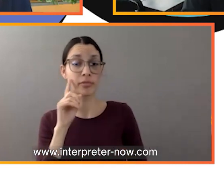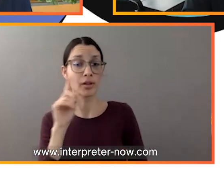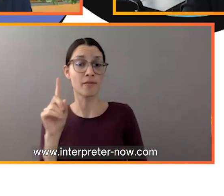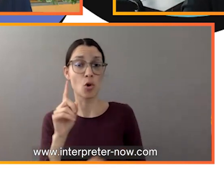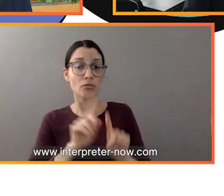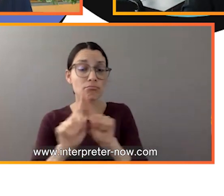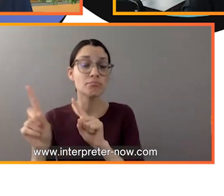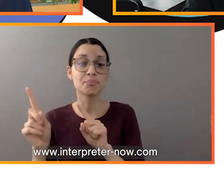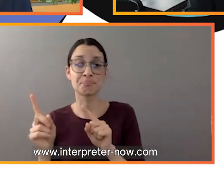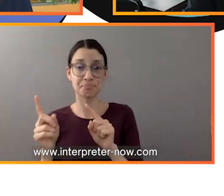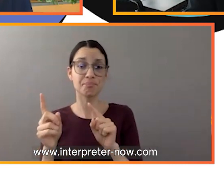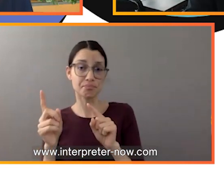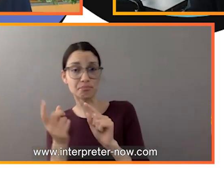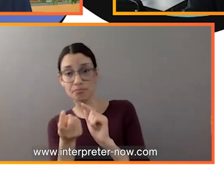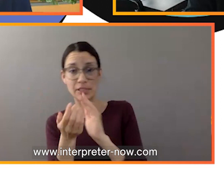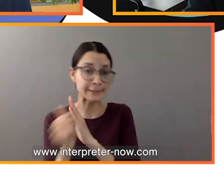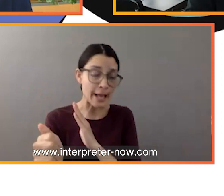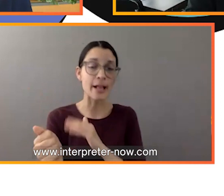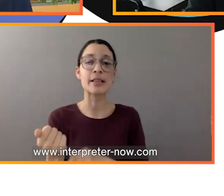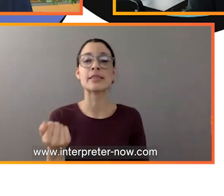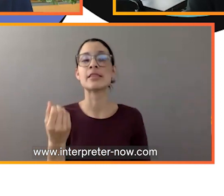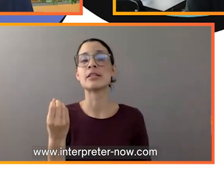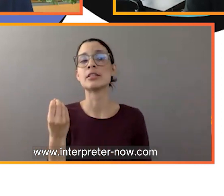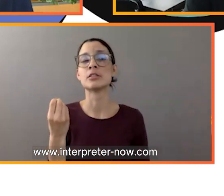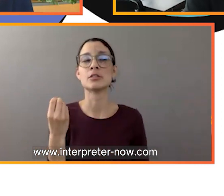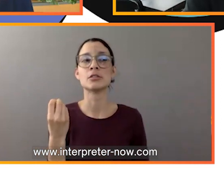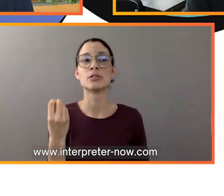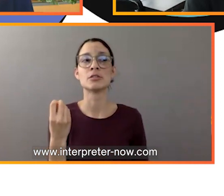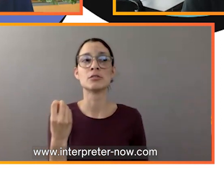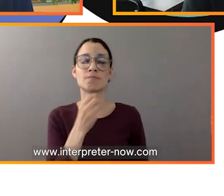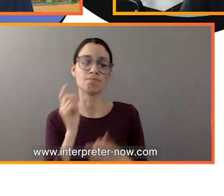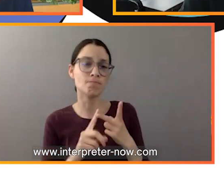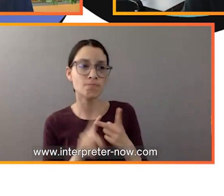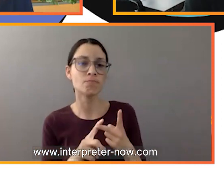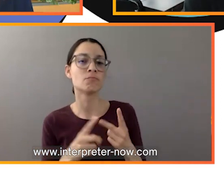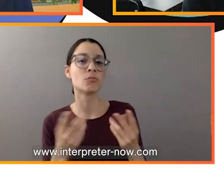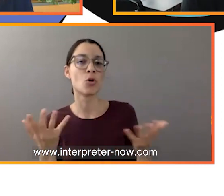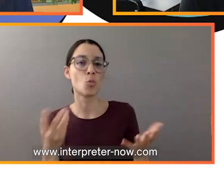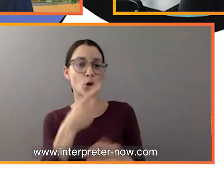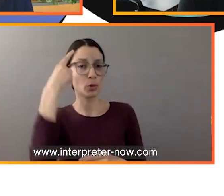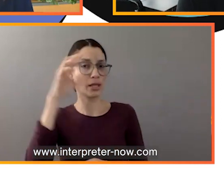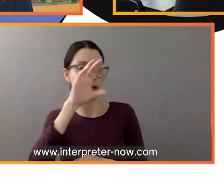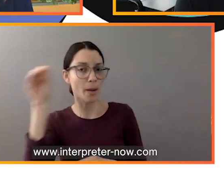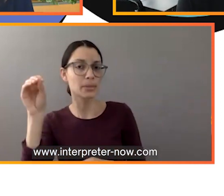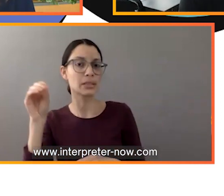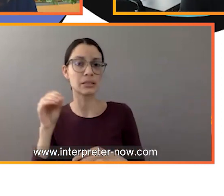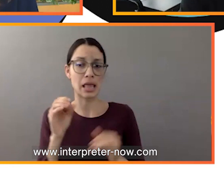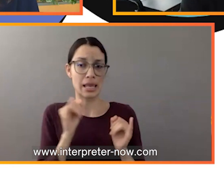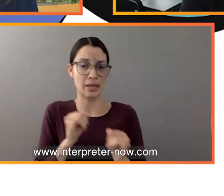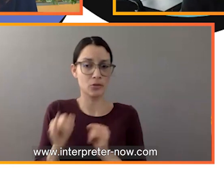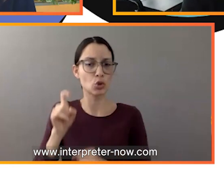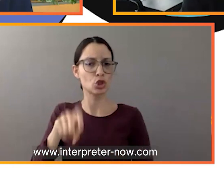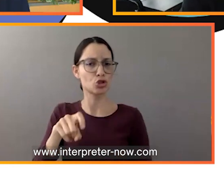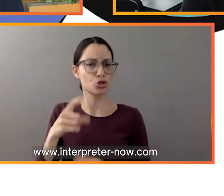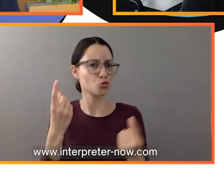What do you think companies or individuals should be doing to create change, still?